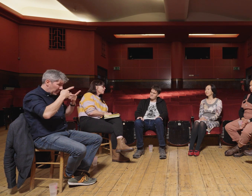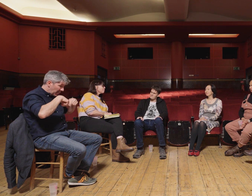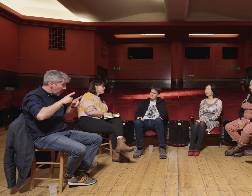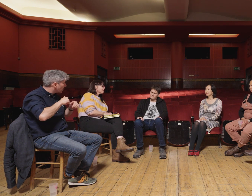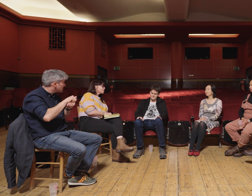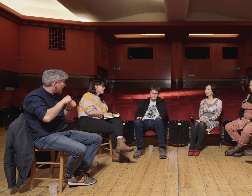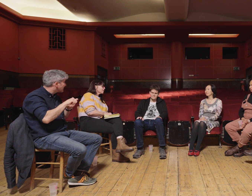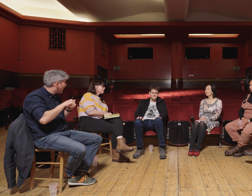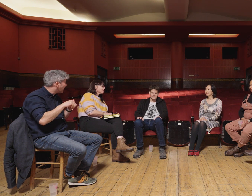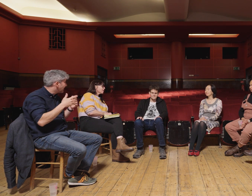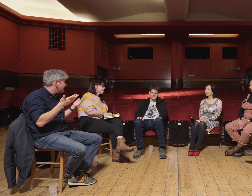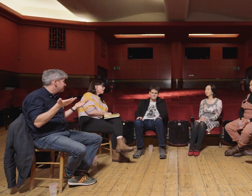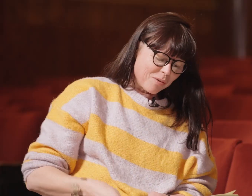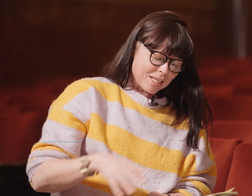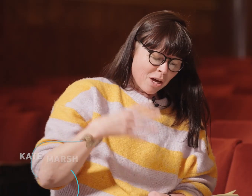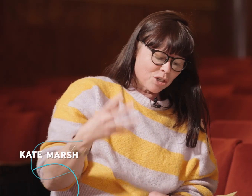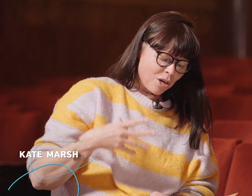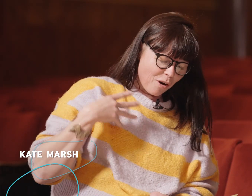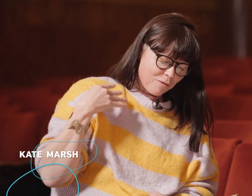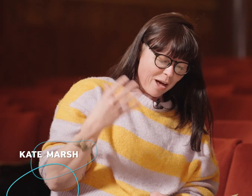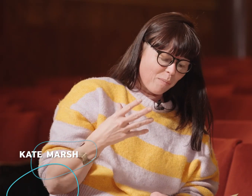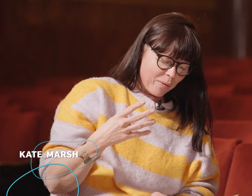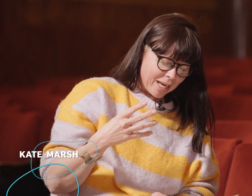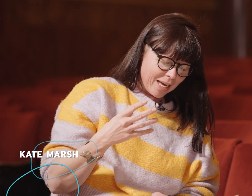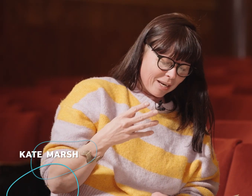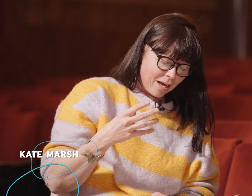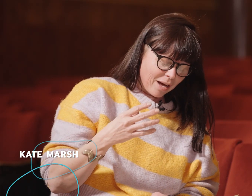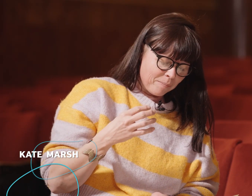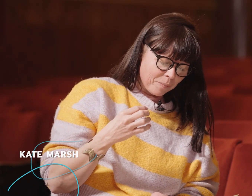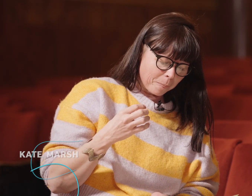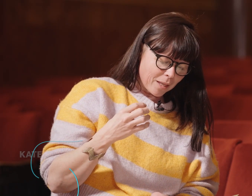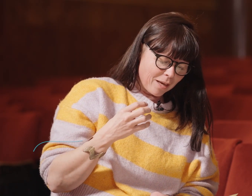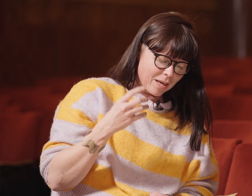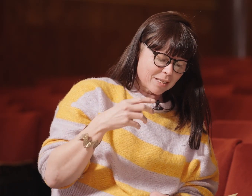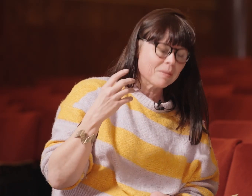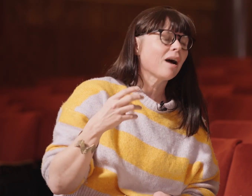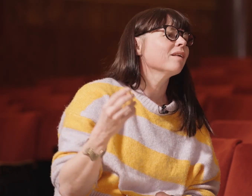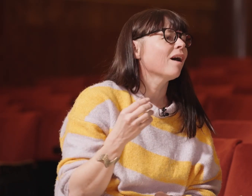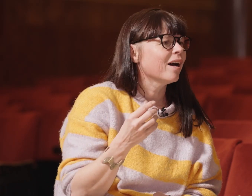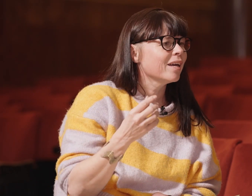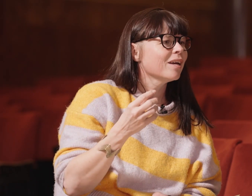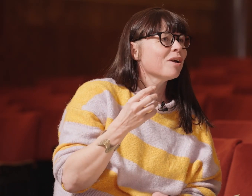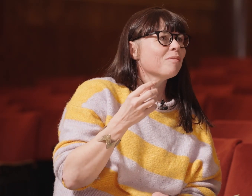Yeah, absolutely agree. This notion of elbowing in it is something I...